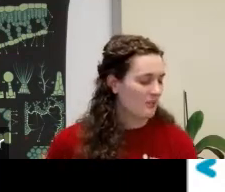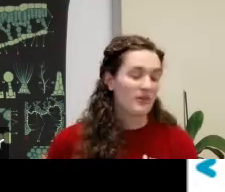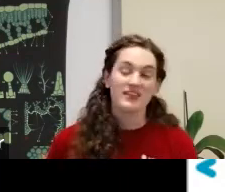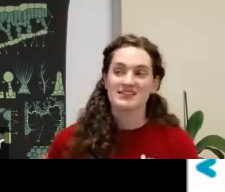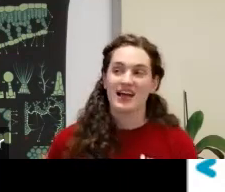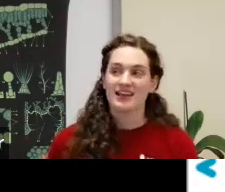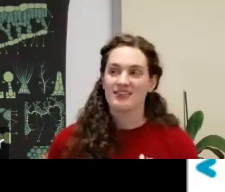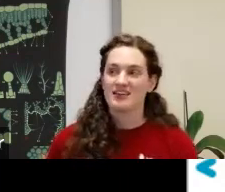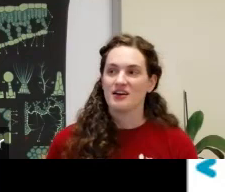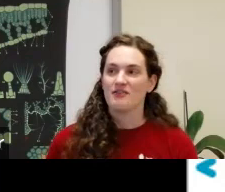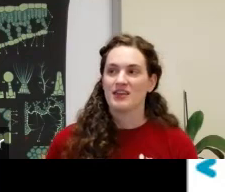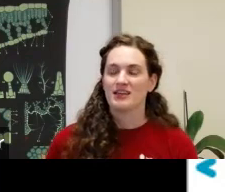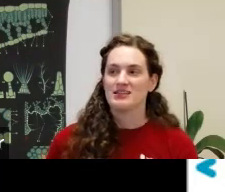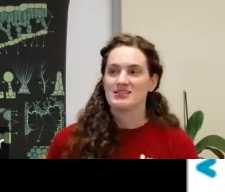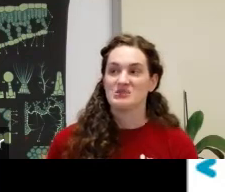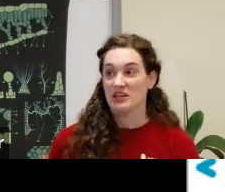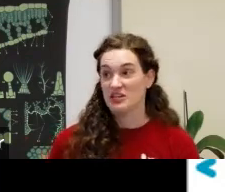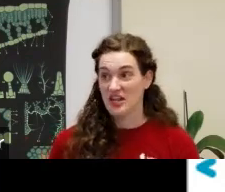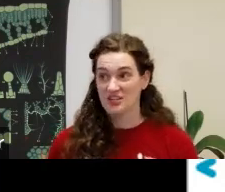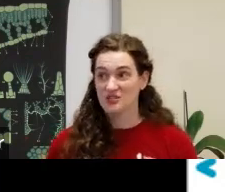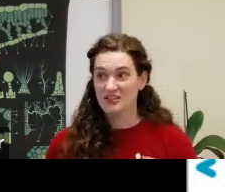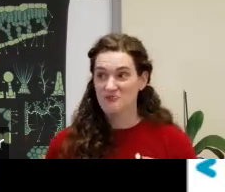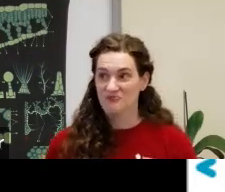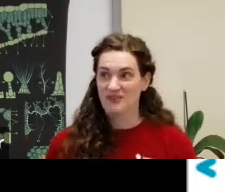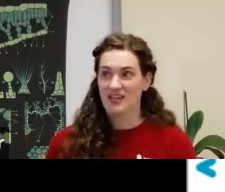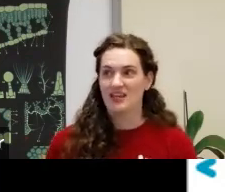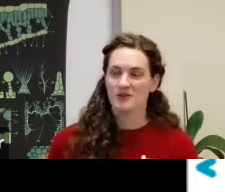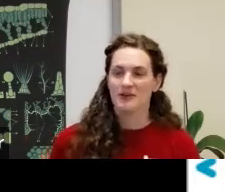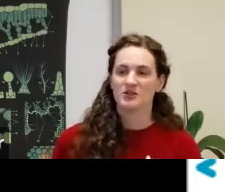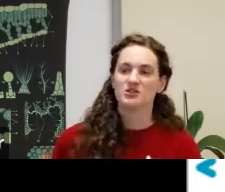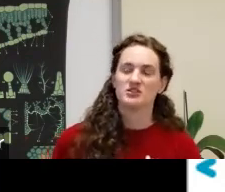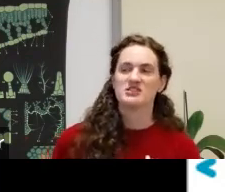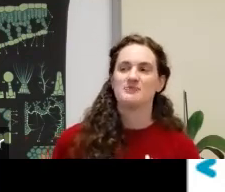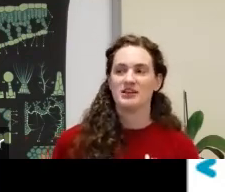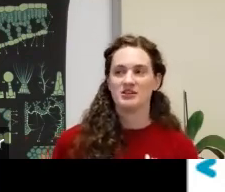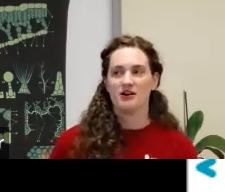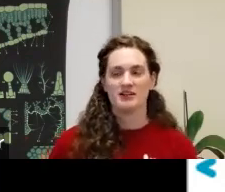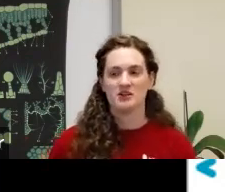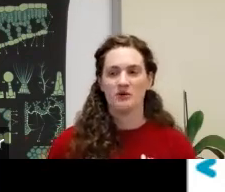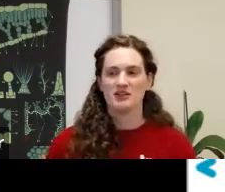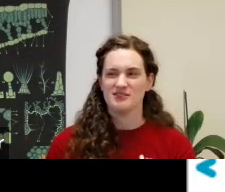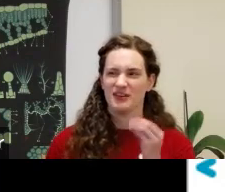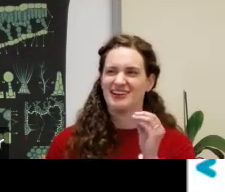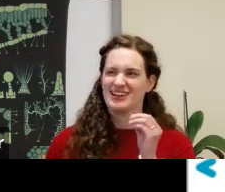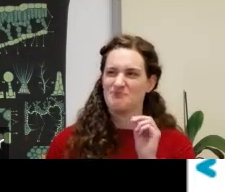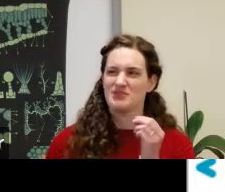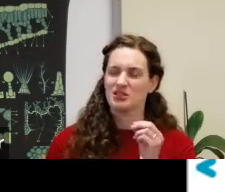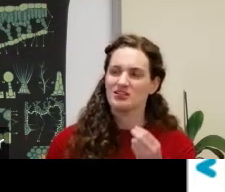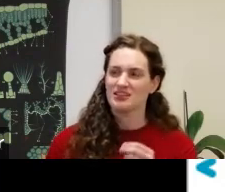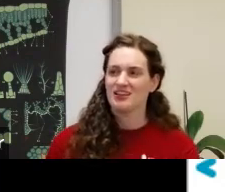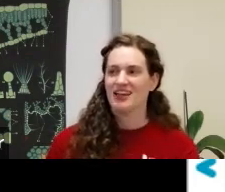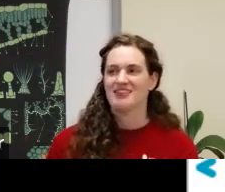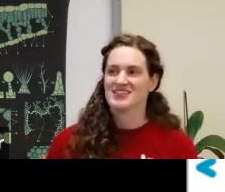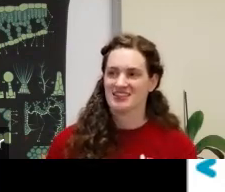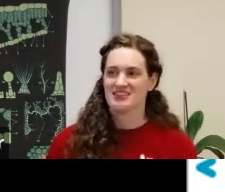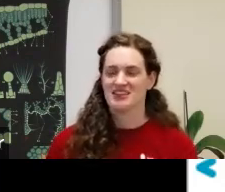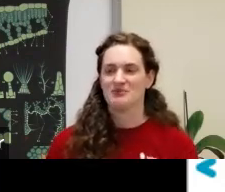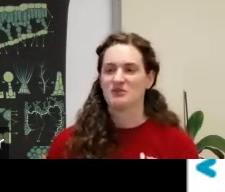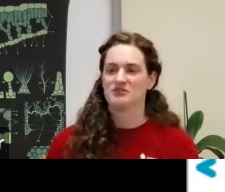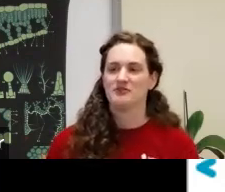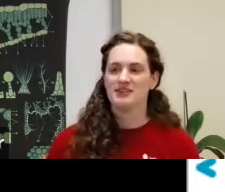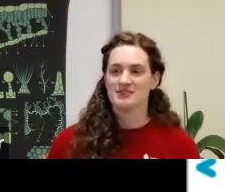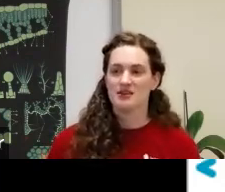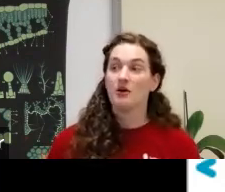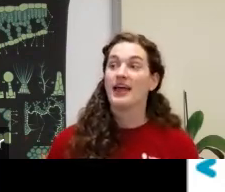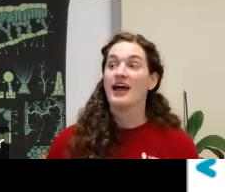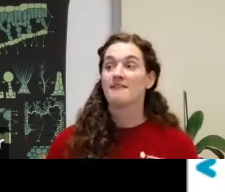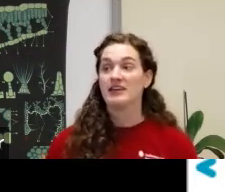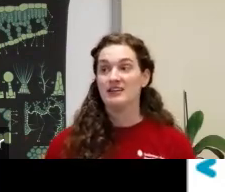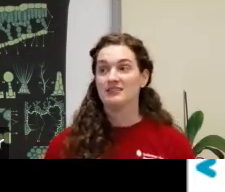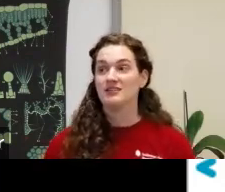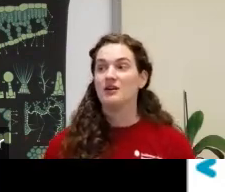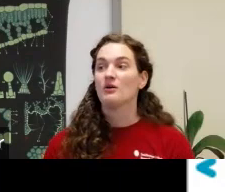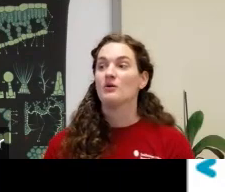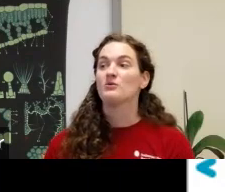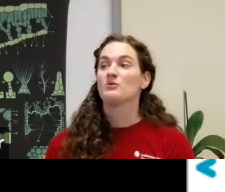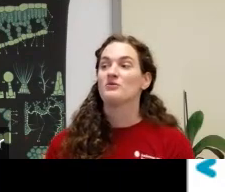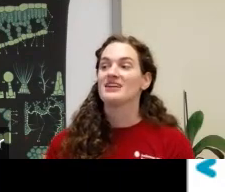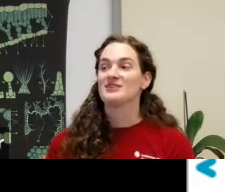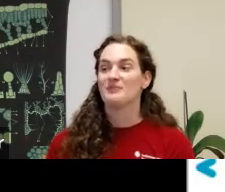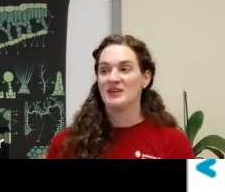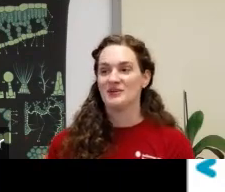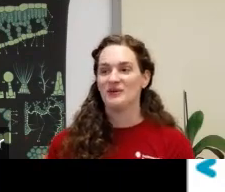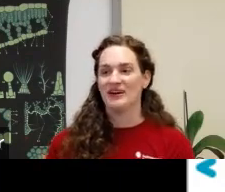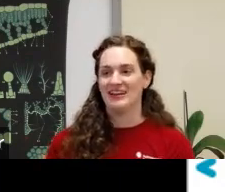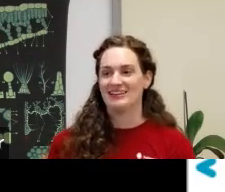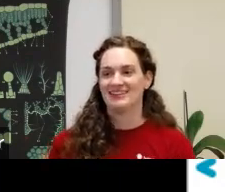Emily Borger: One thing I can think of is spinach actually. If you've ever cooked spinach on its own it's very bitter and that's actually the chemical defense. Caffeine, oh that's a big one.